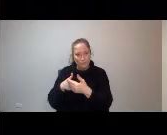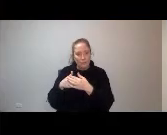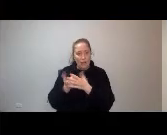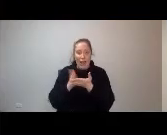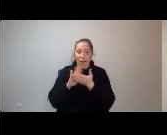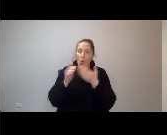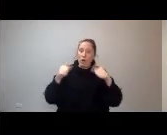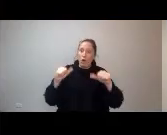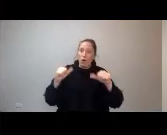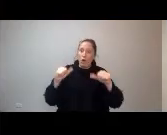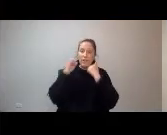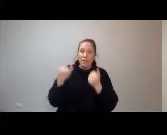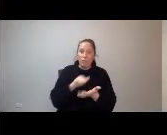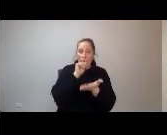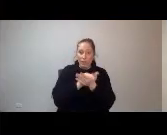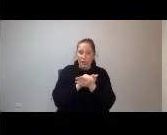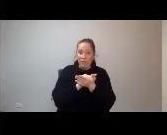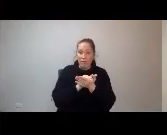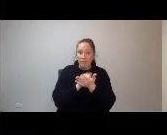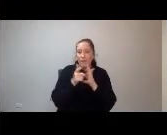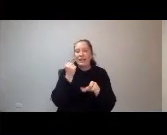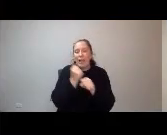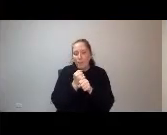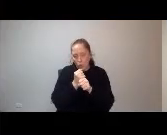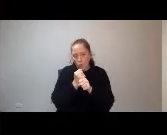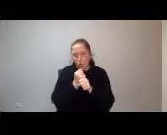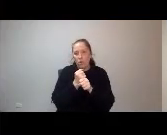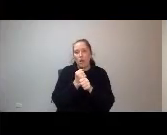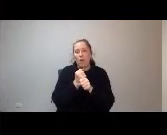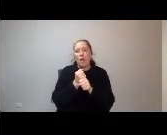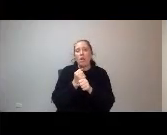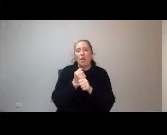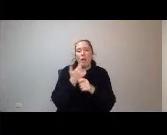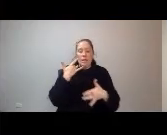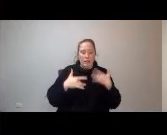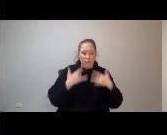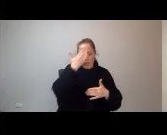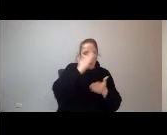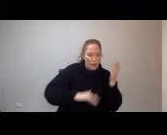is the failure to recognise specific knowledge for specific groups.